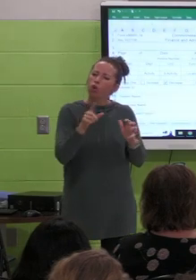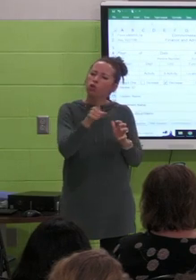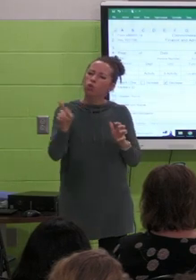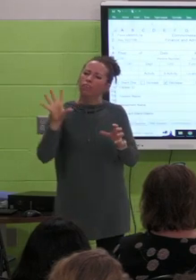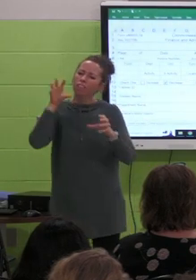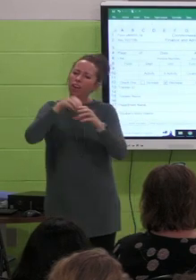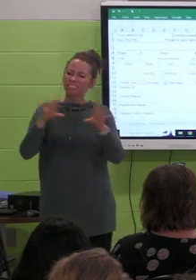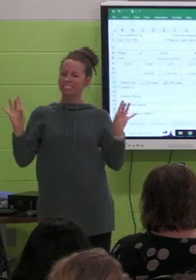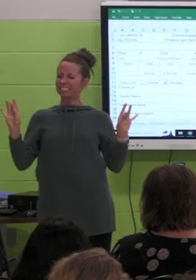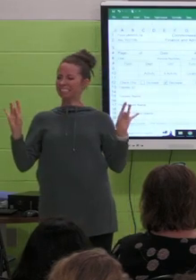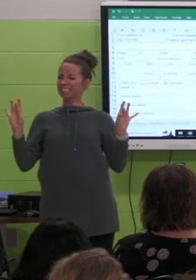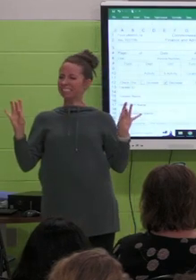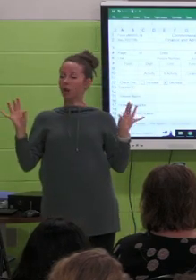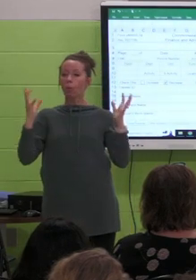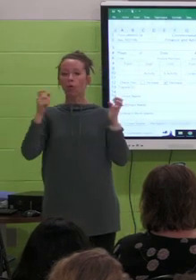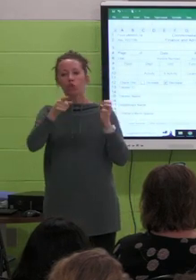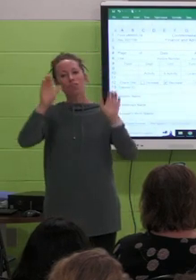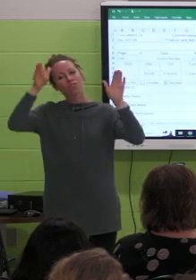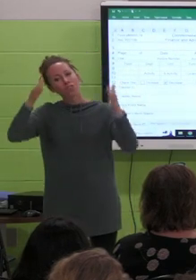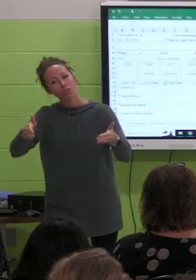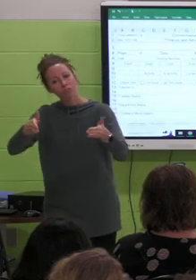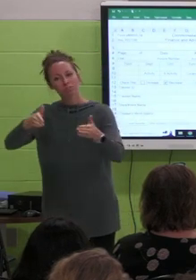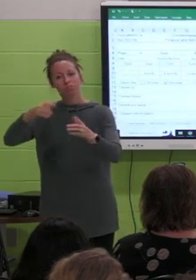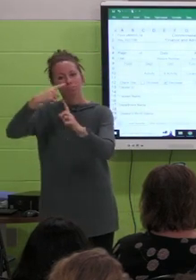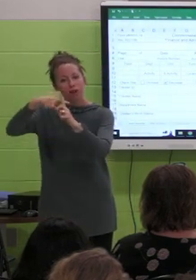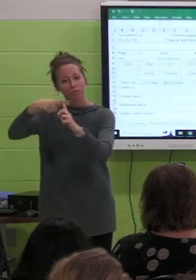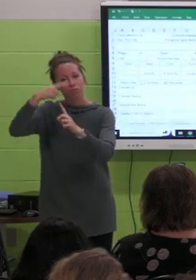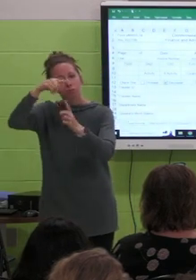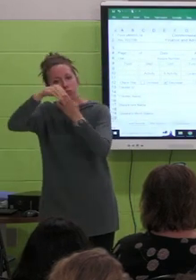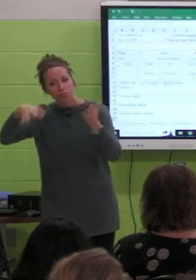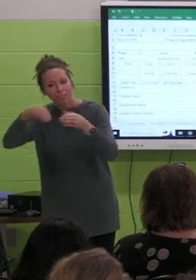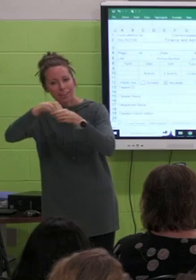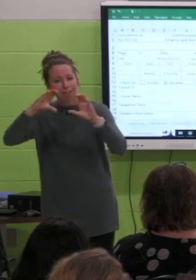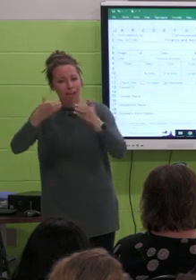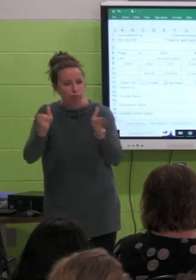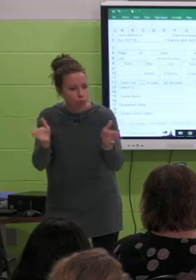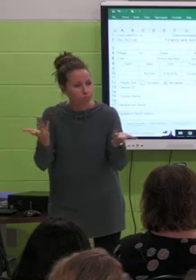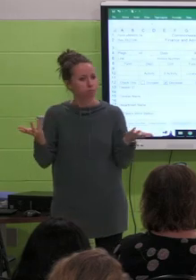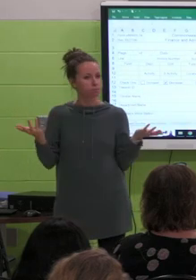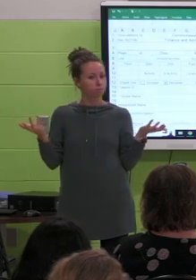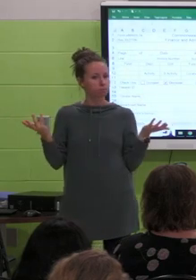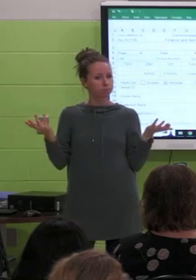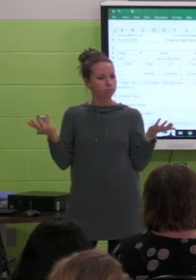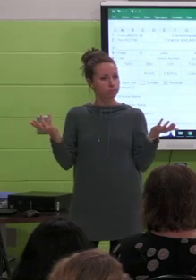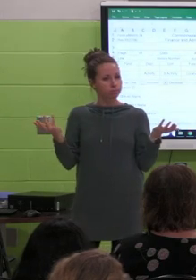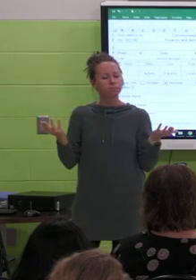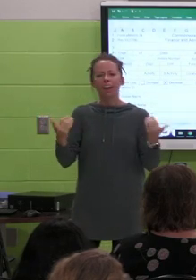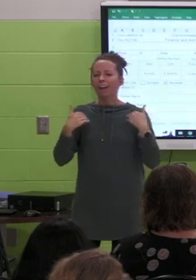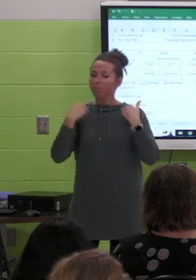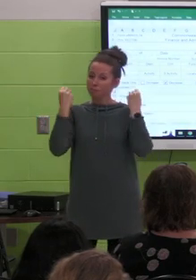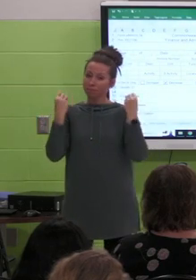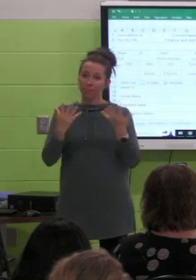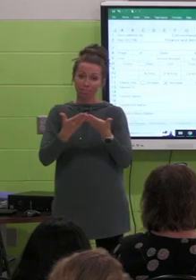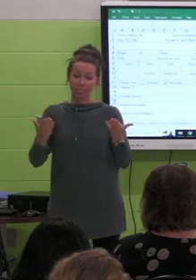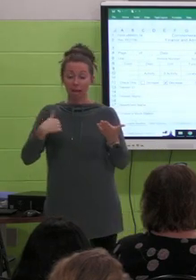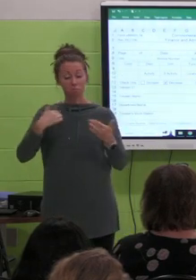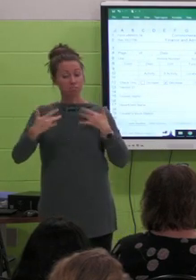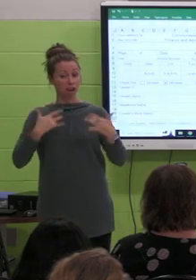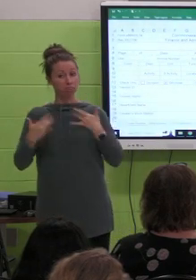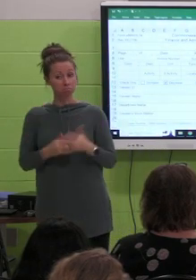the children in your classroom so so we've got a lot of things to do I'm excited about it I'm